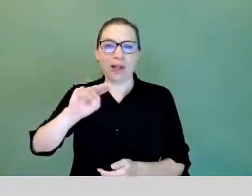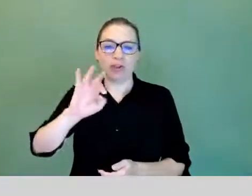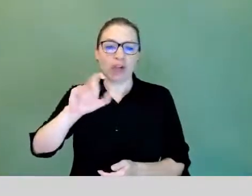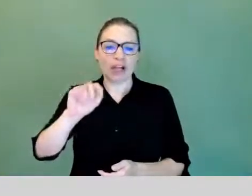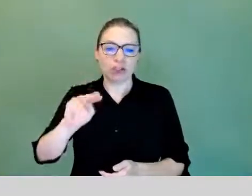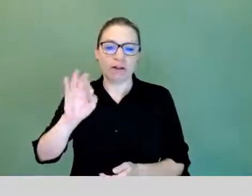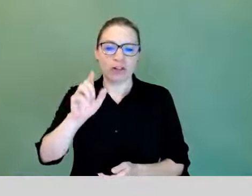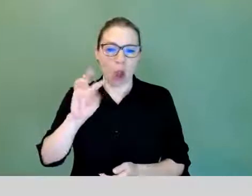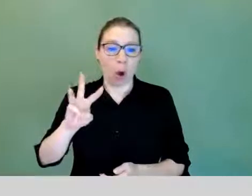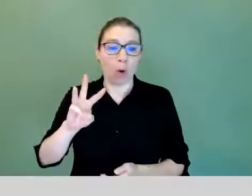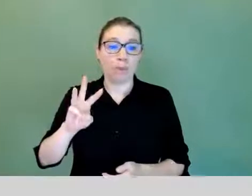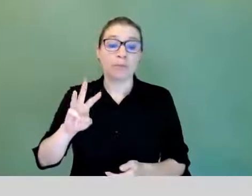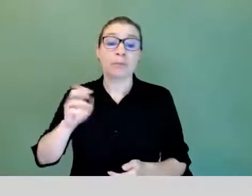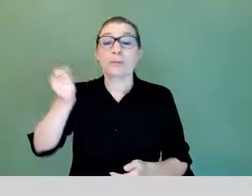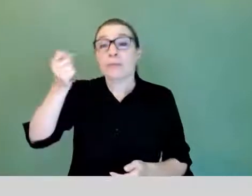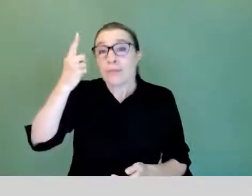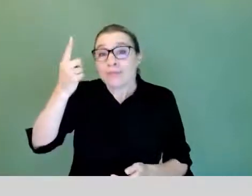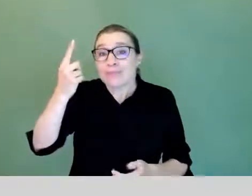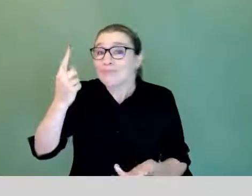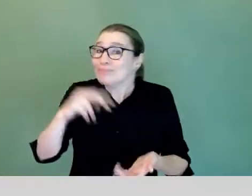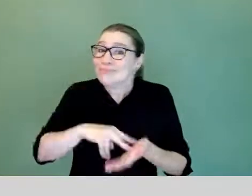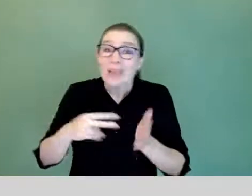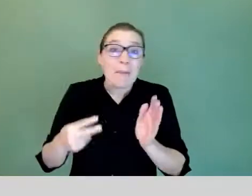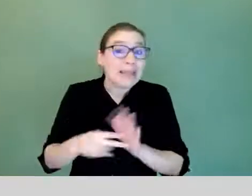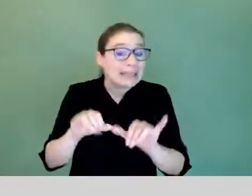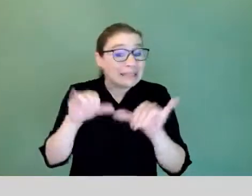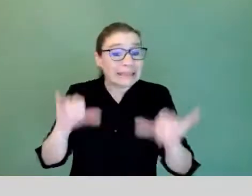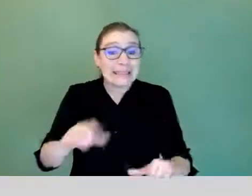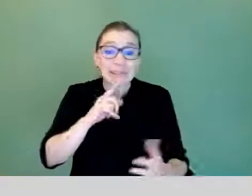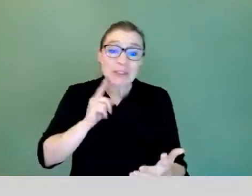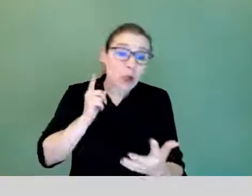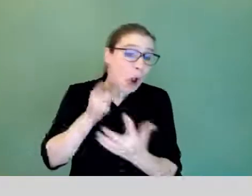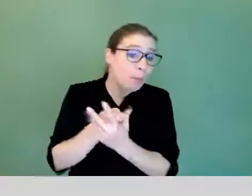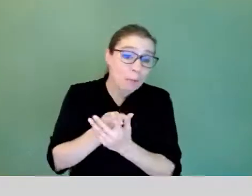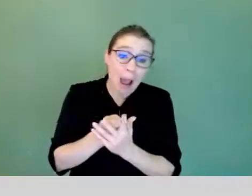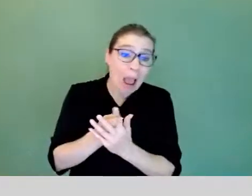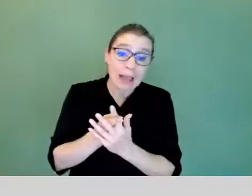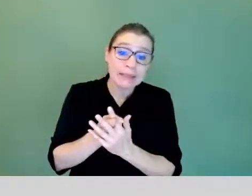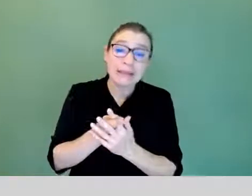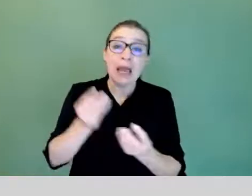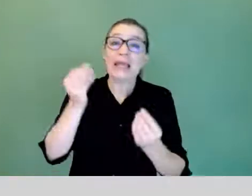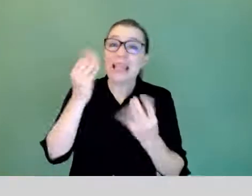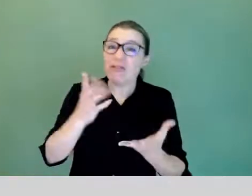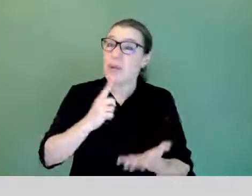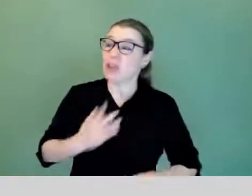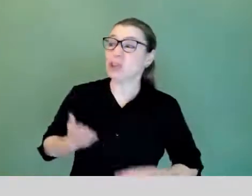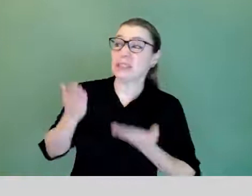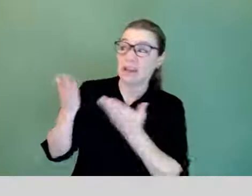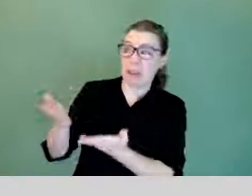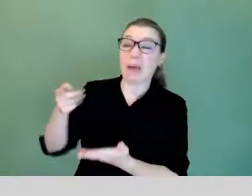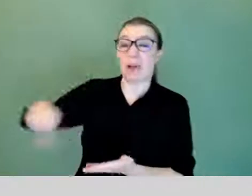Now, if the system is compromised, the moment to decrypt the information the information is available to the attackers.